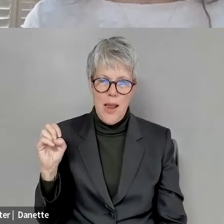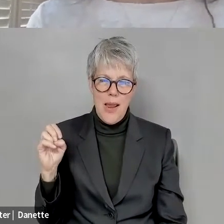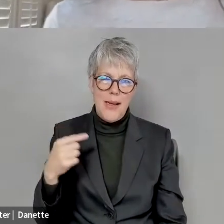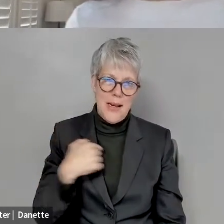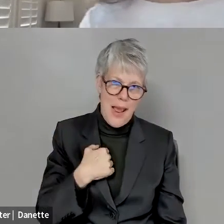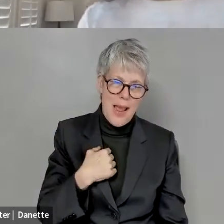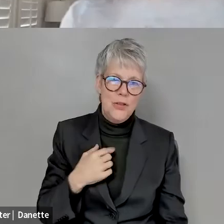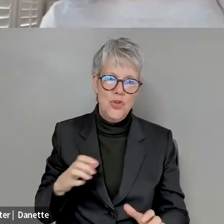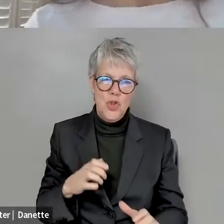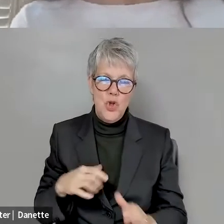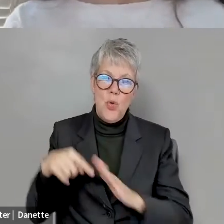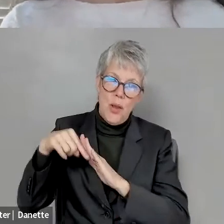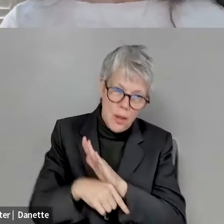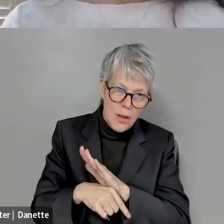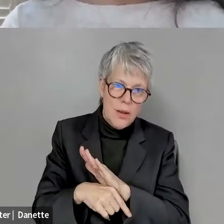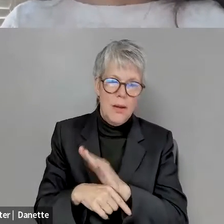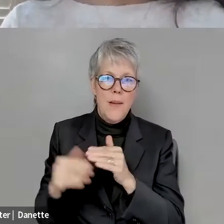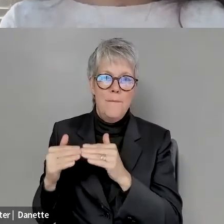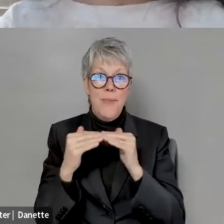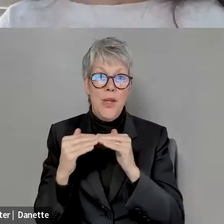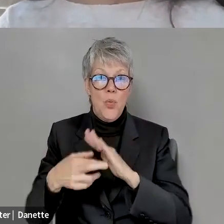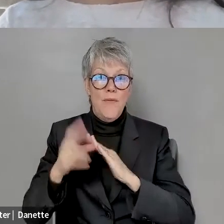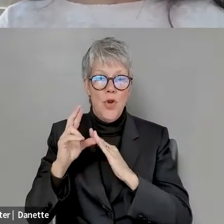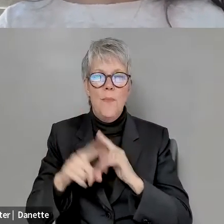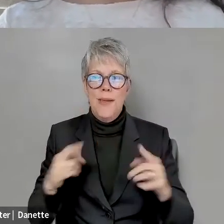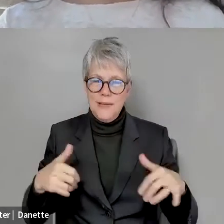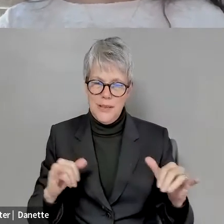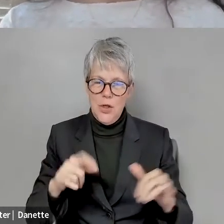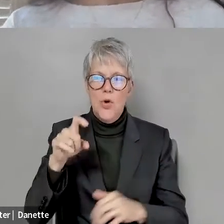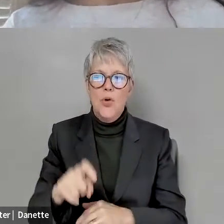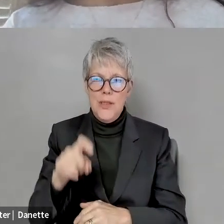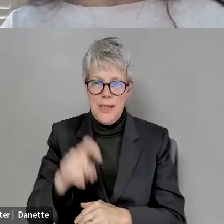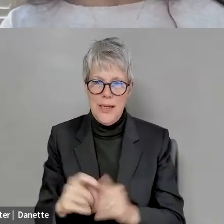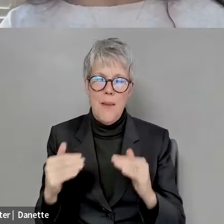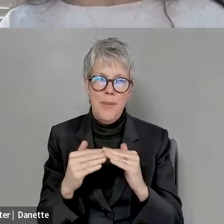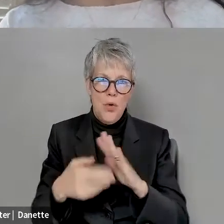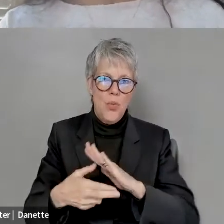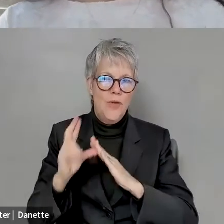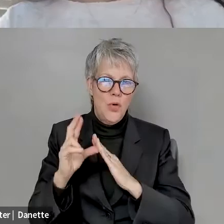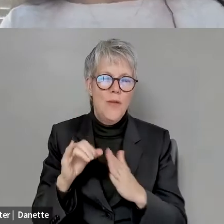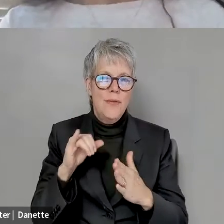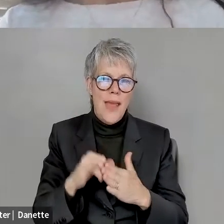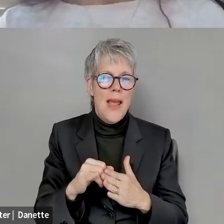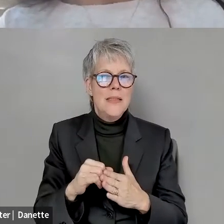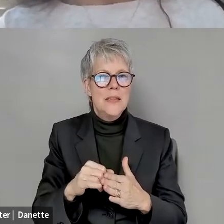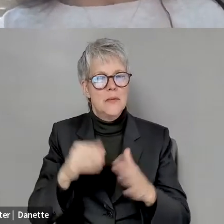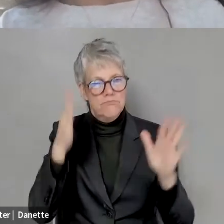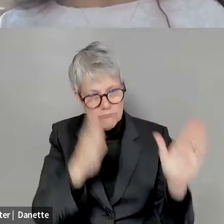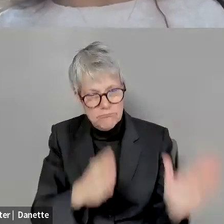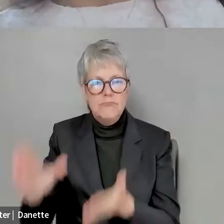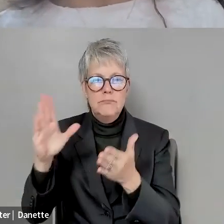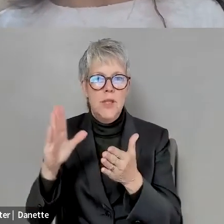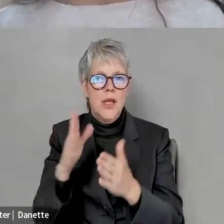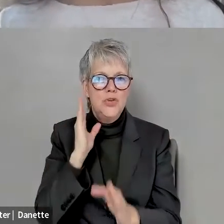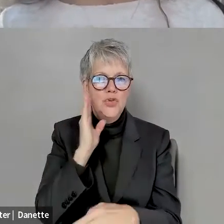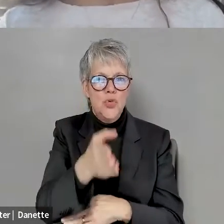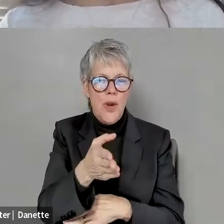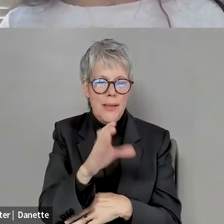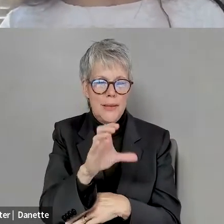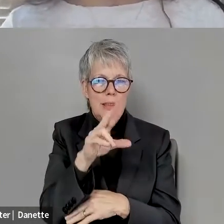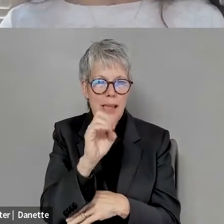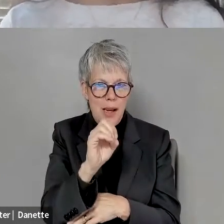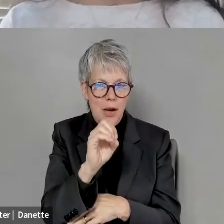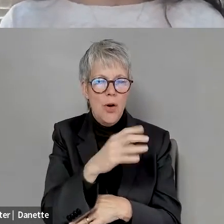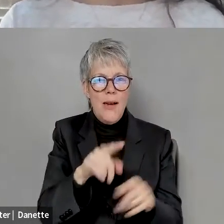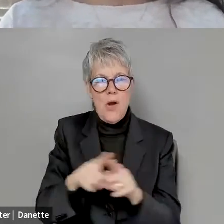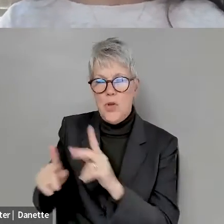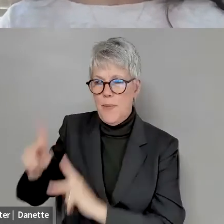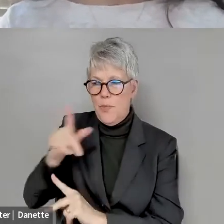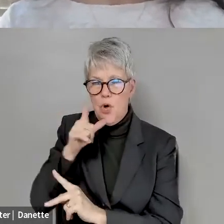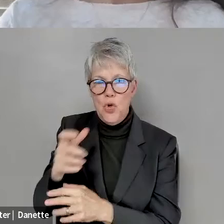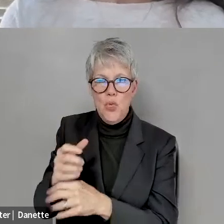Your review, and it is still meeting a peer review that is intentional, and includes direct care workers themselves, as well as the people who receive those services and their families,